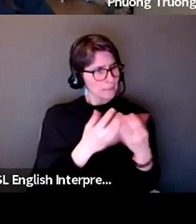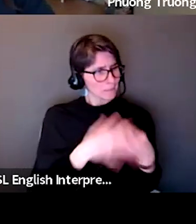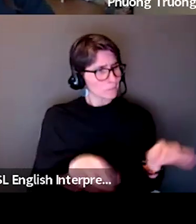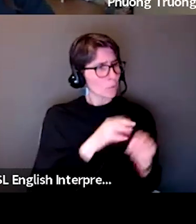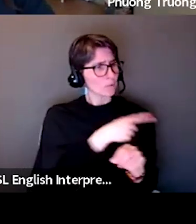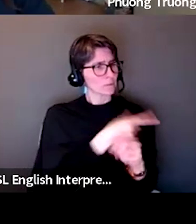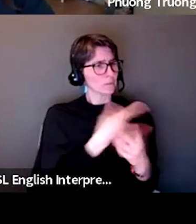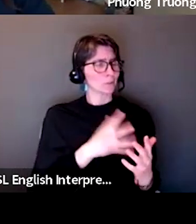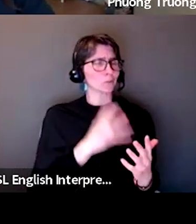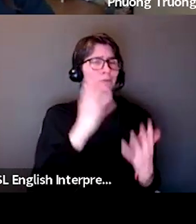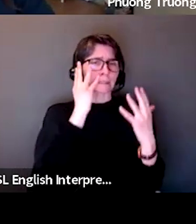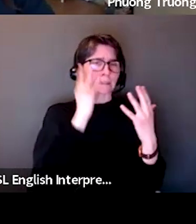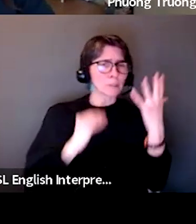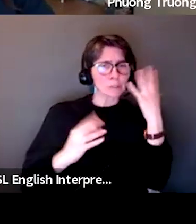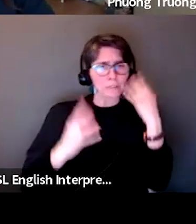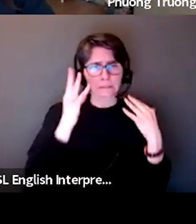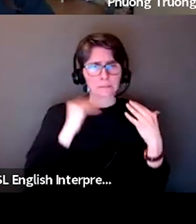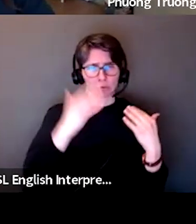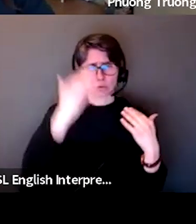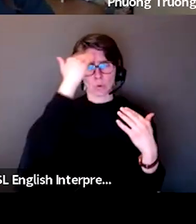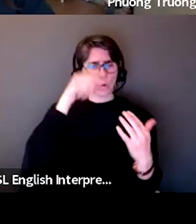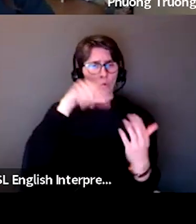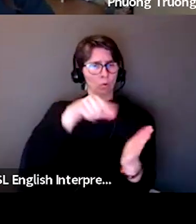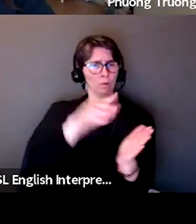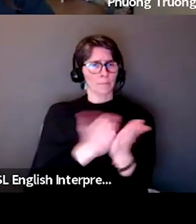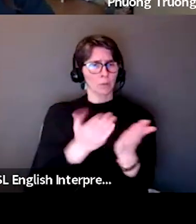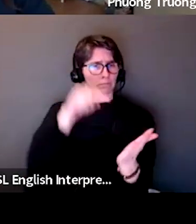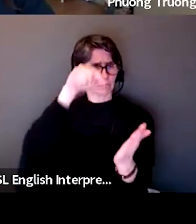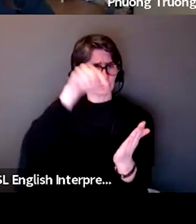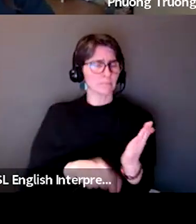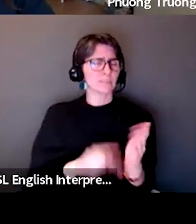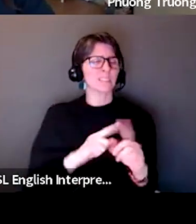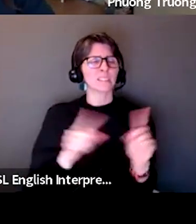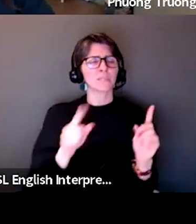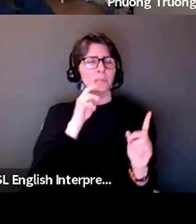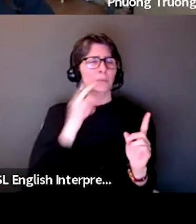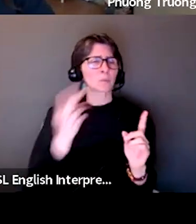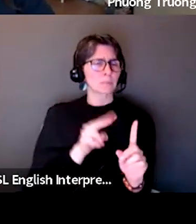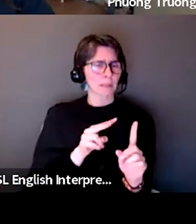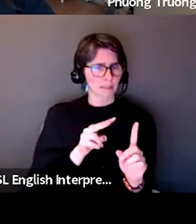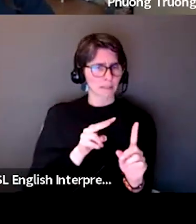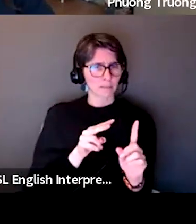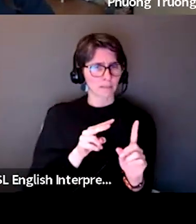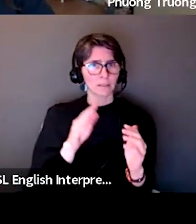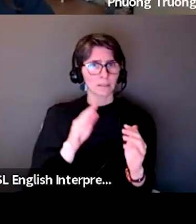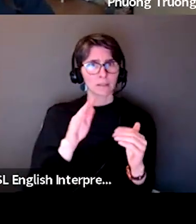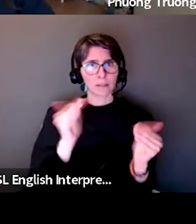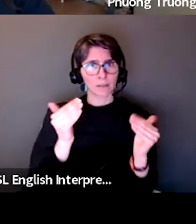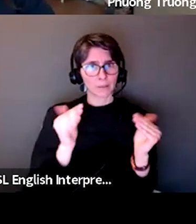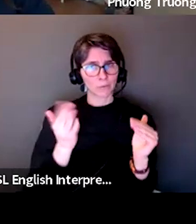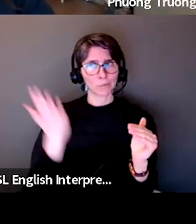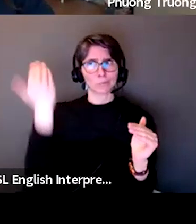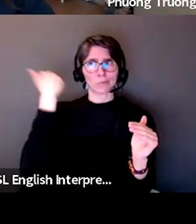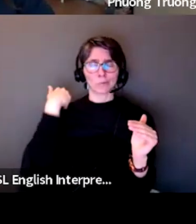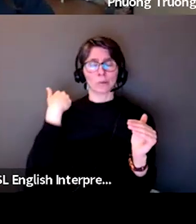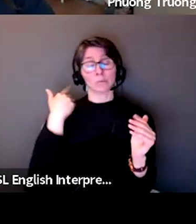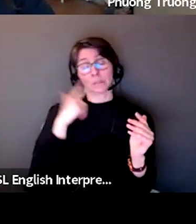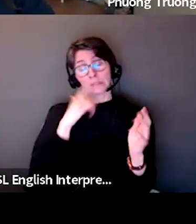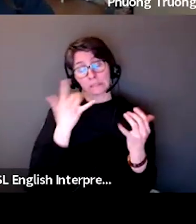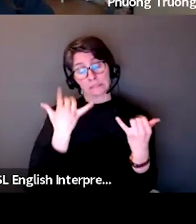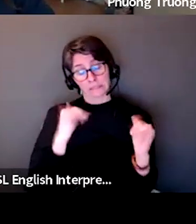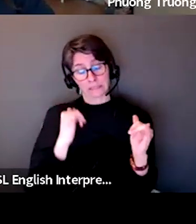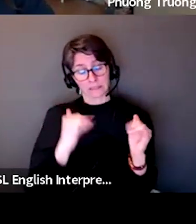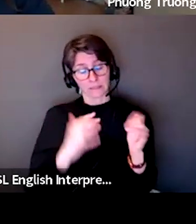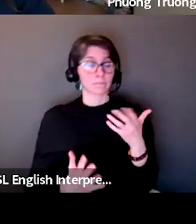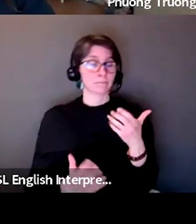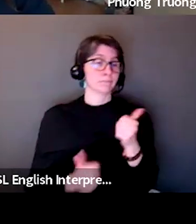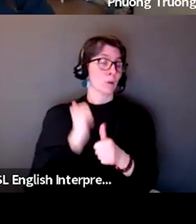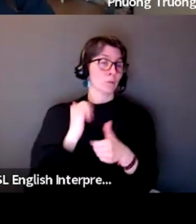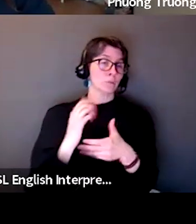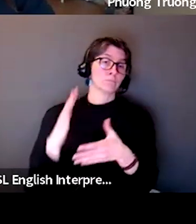from a different perspective than what used to be...well, still is a primarily settler,